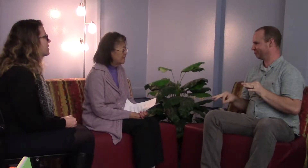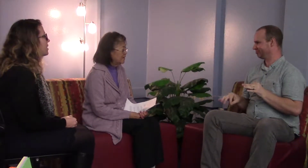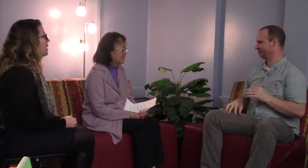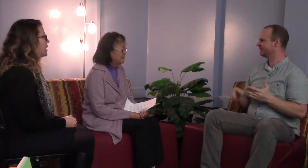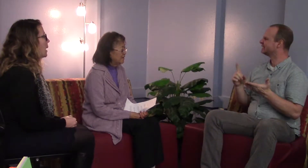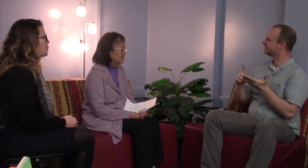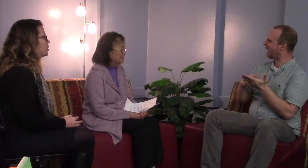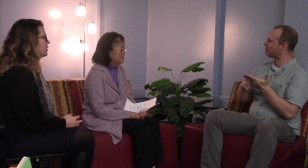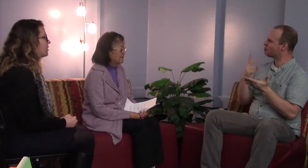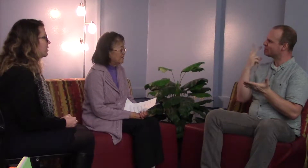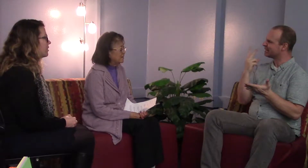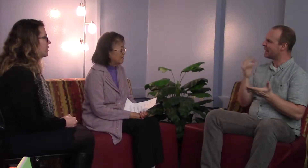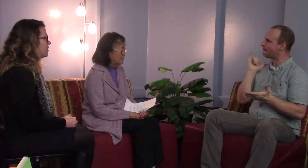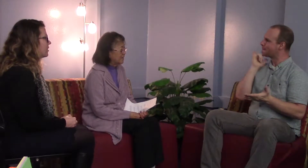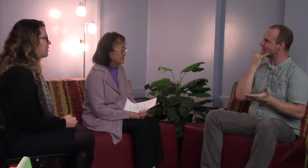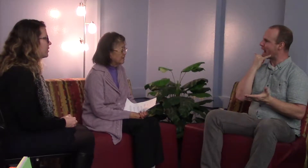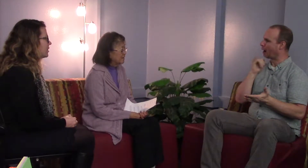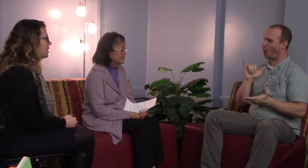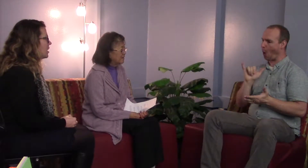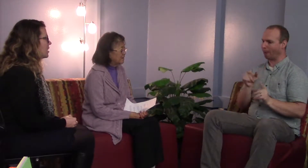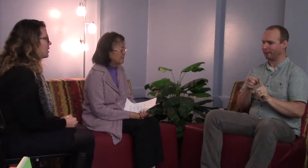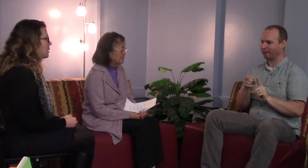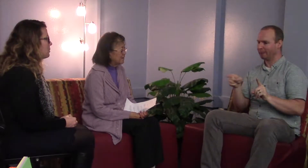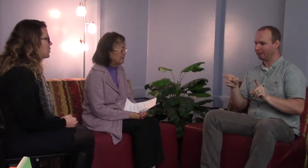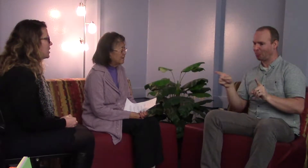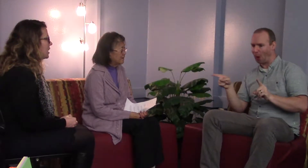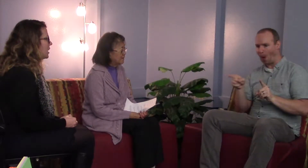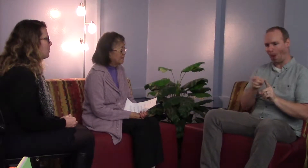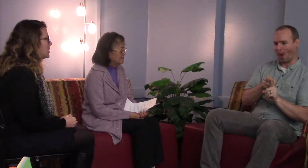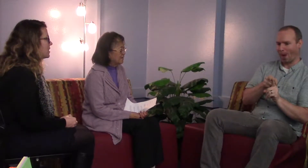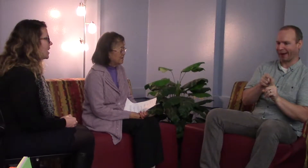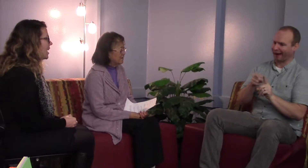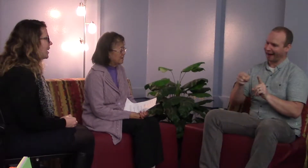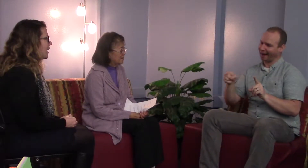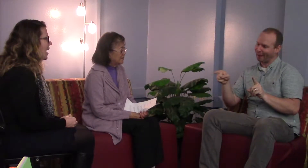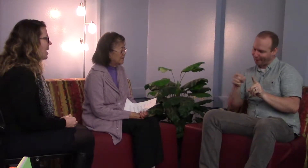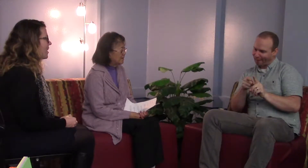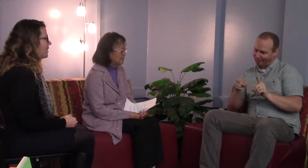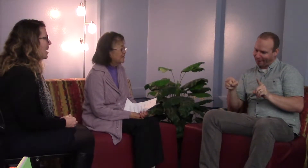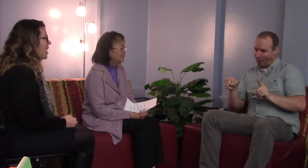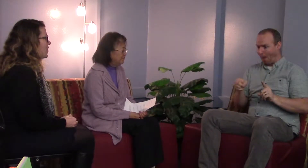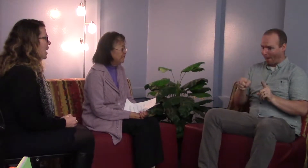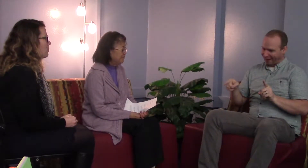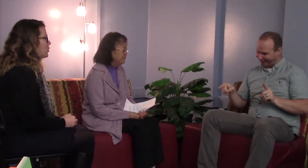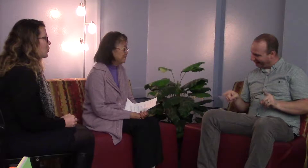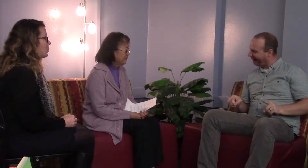It's live-captioned. Sometimes you see a mistake and the captioner